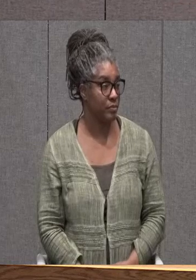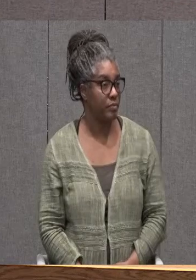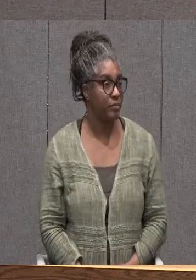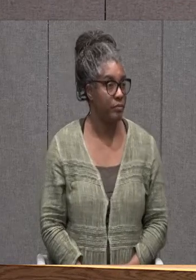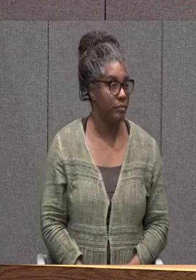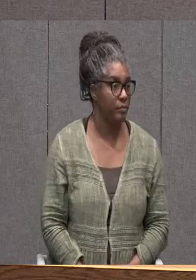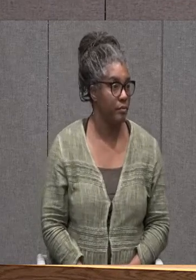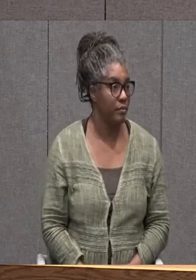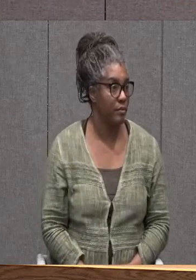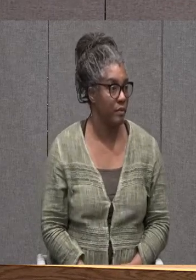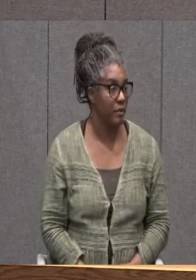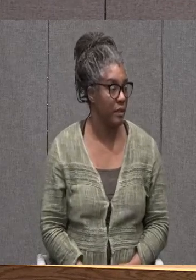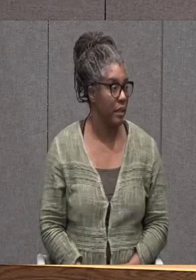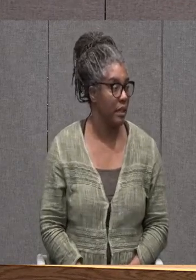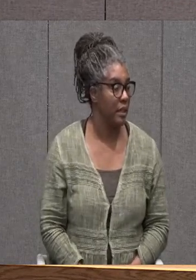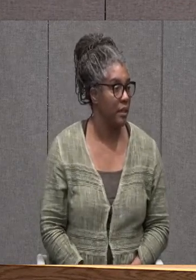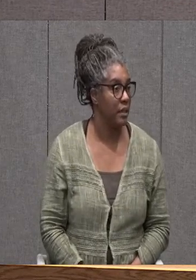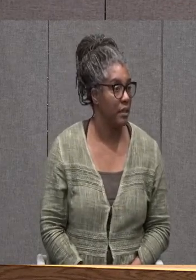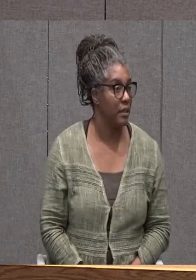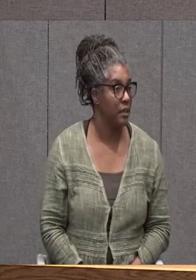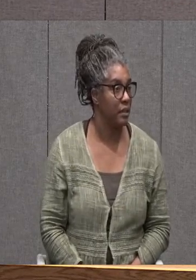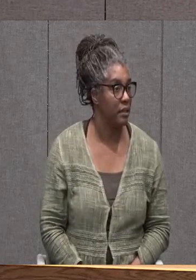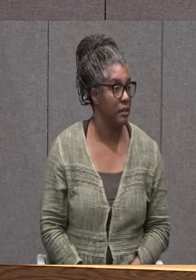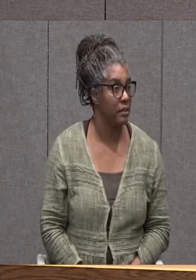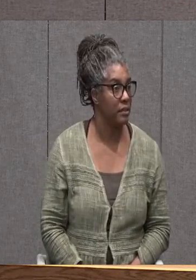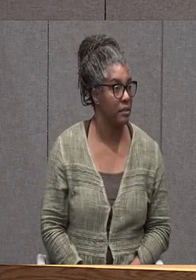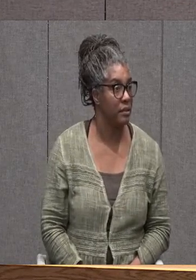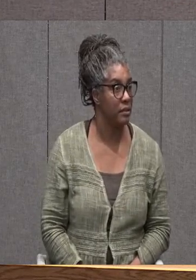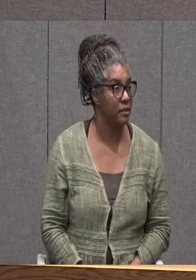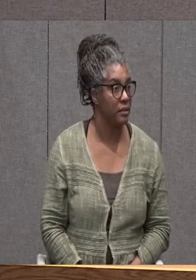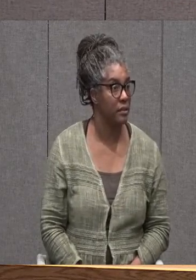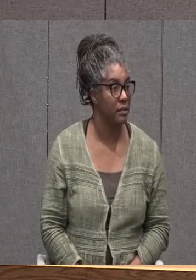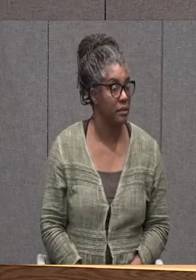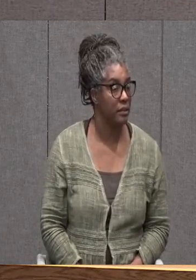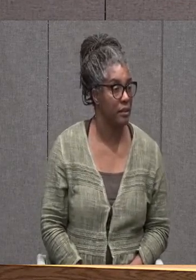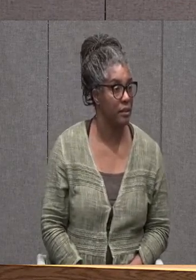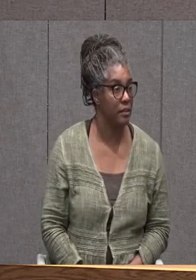Disney Mambo #5. (in foreign language)